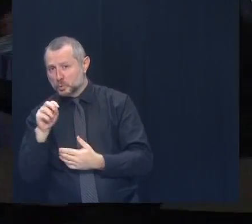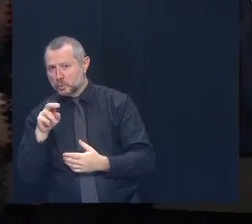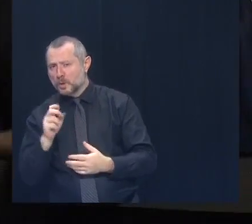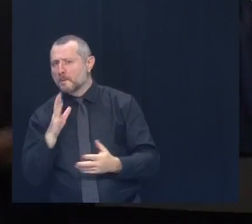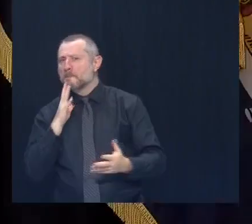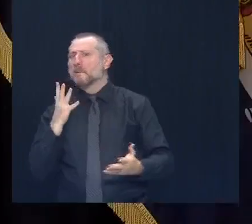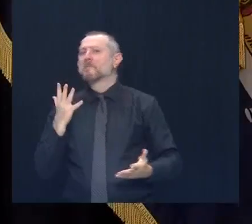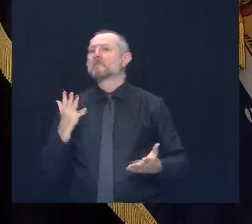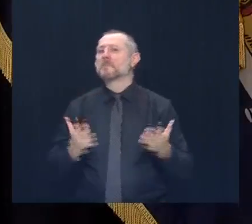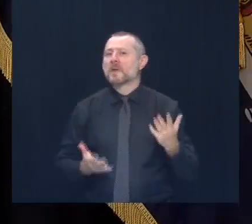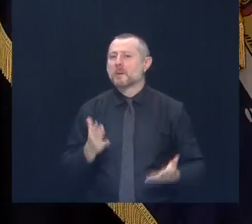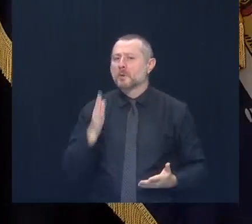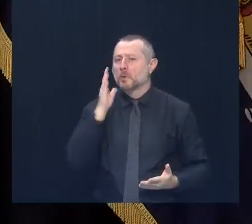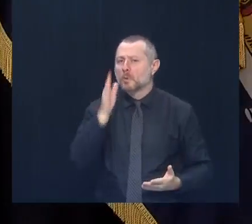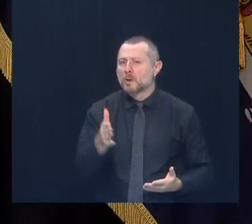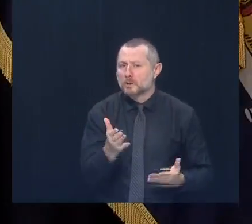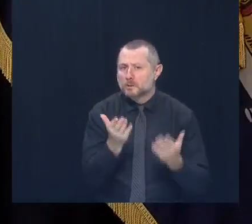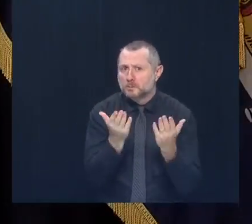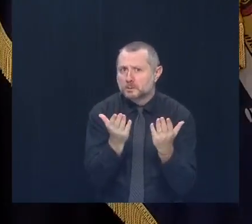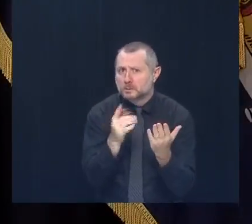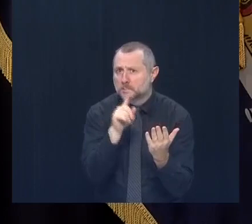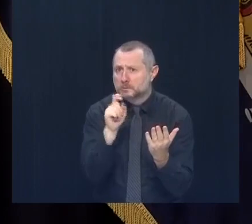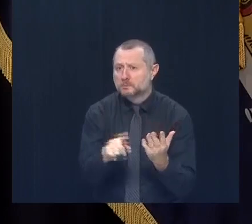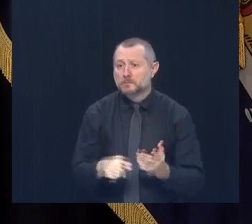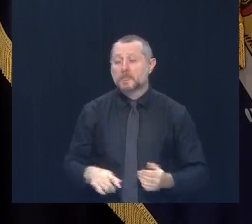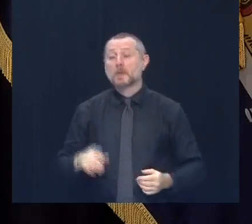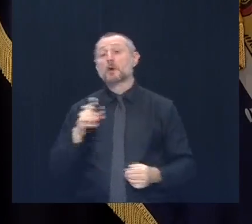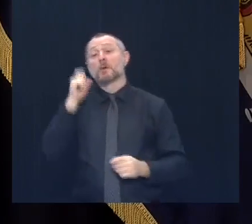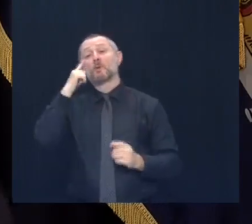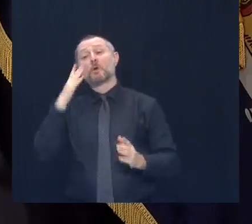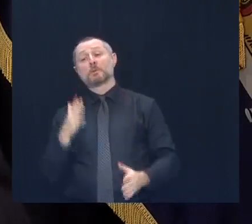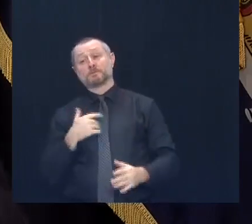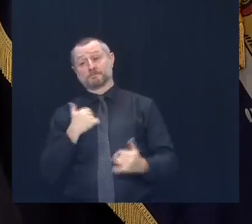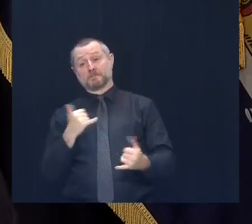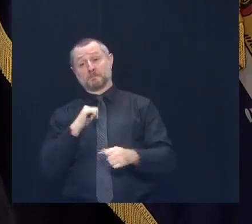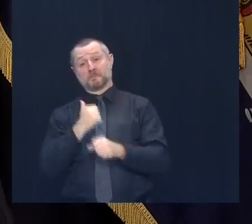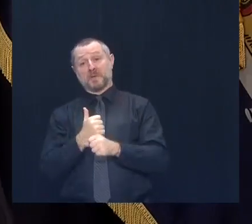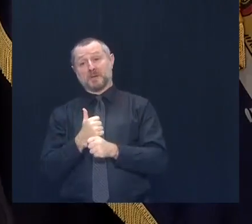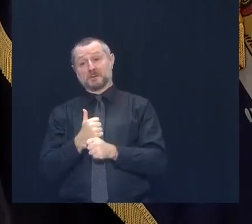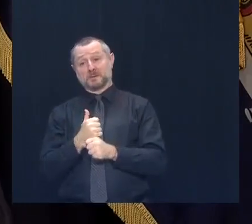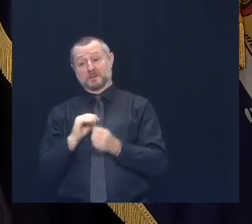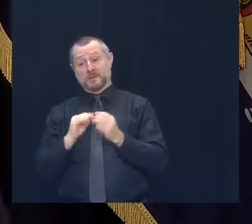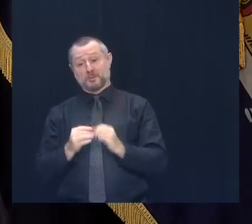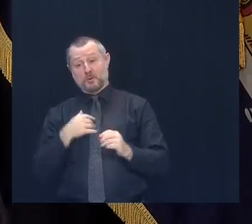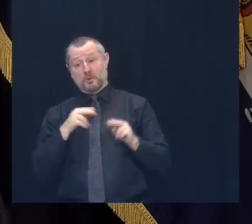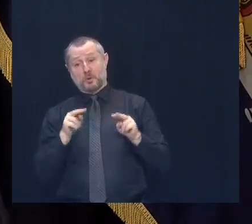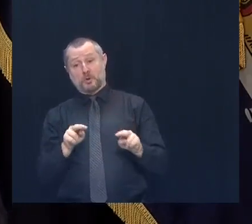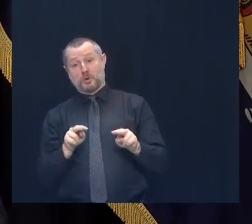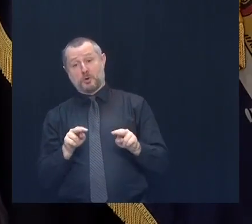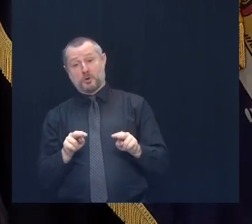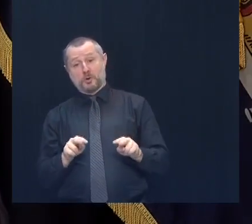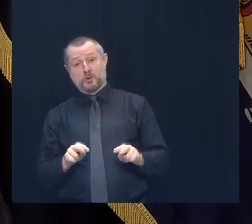SO AN STATEN ISLAND AND UPPERñr MANHATTAN, YOU ARE SAYING THEY WILL GO INTO DIFFERENT ZONESe1 THIS WEEK OR IT LOOKS LIKE THEY'RE GOING INTO DIFFERENT